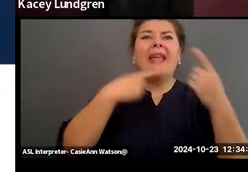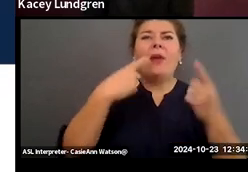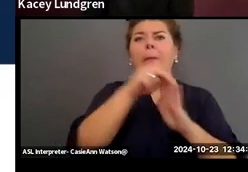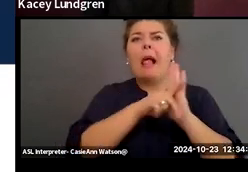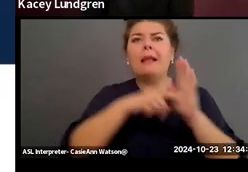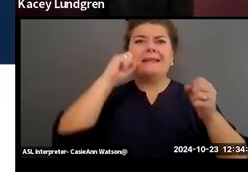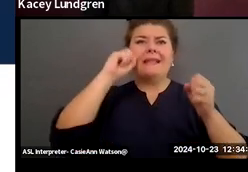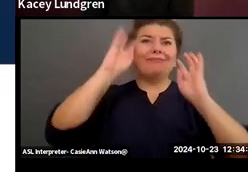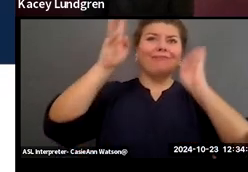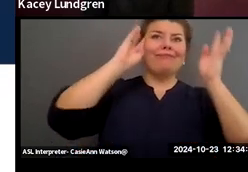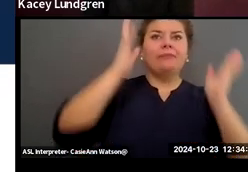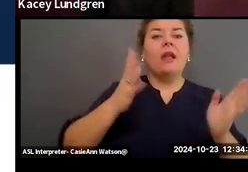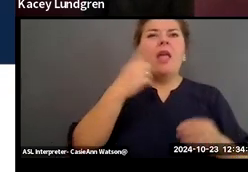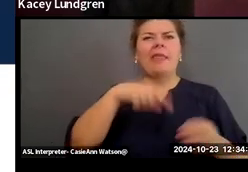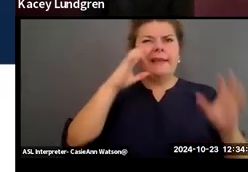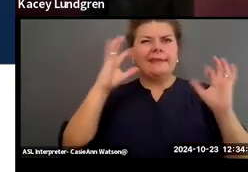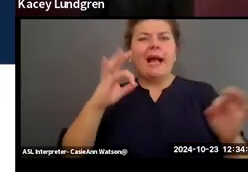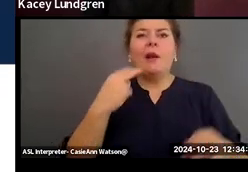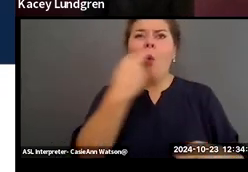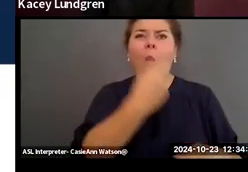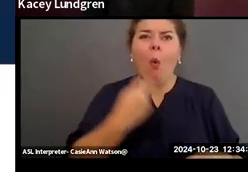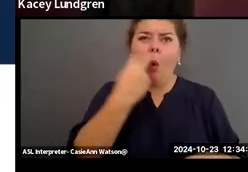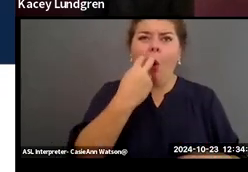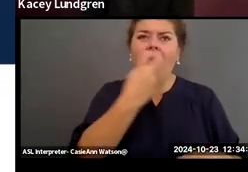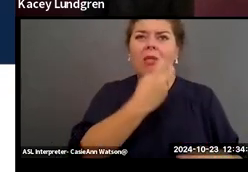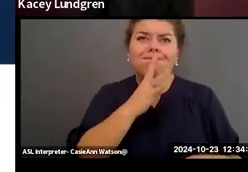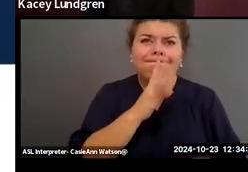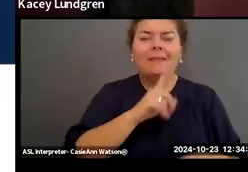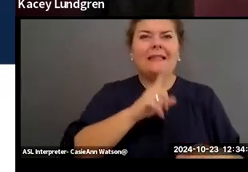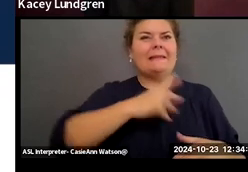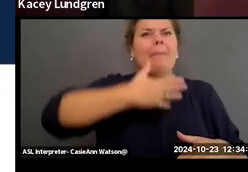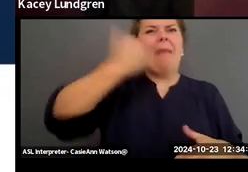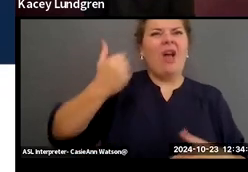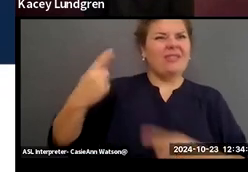decided that the oral method of education was superior to the manual method